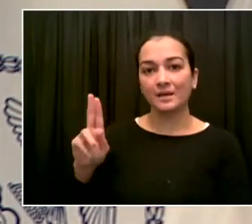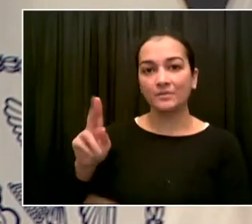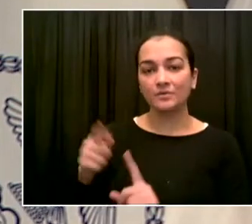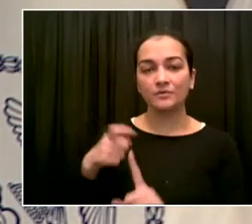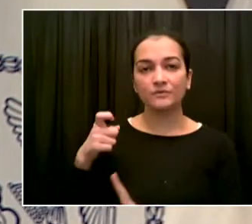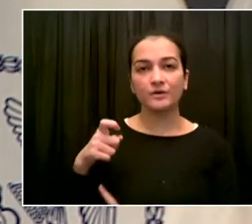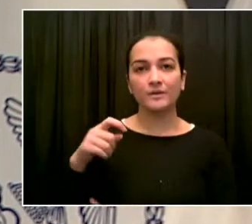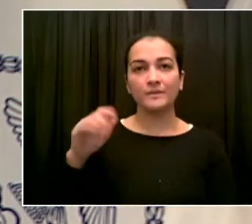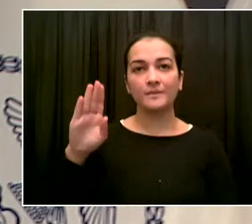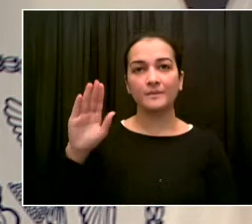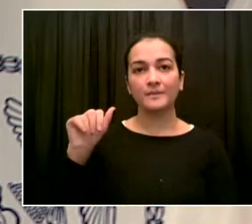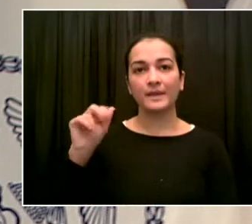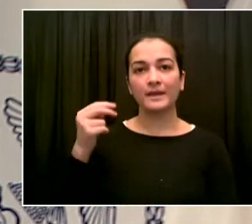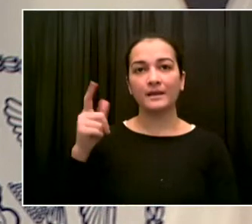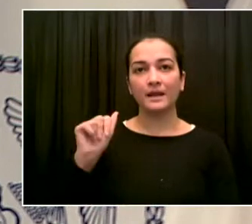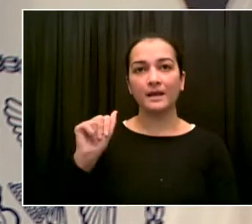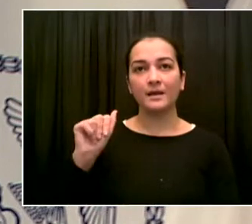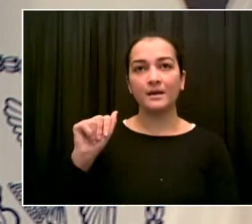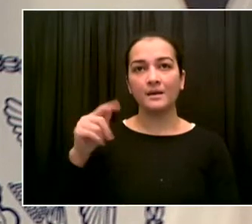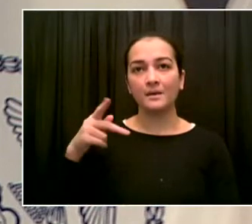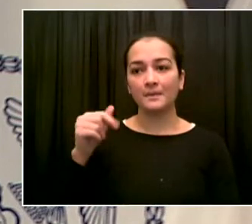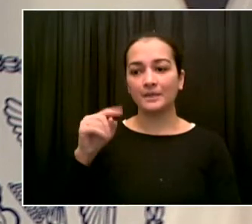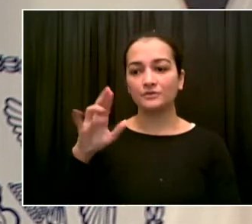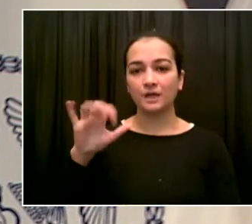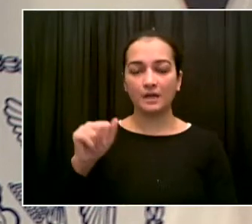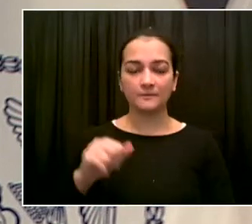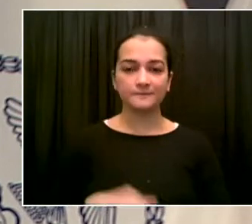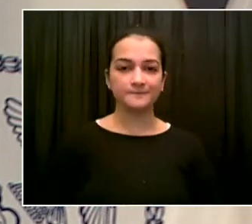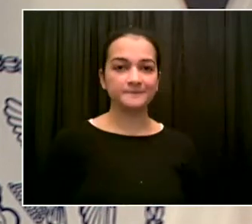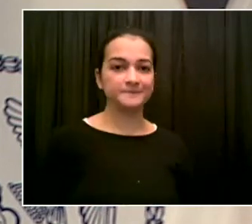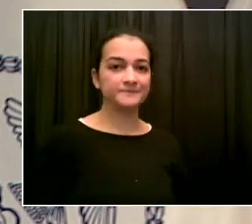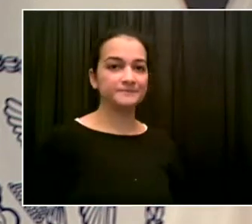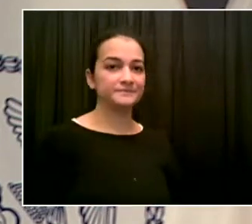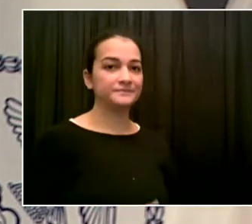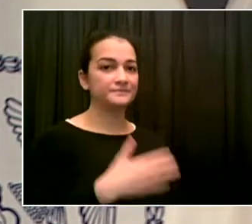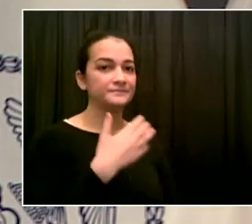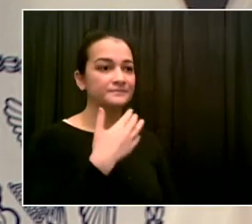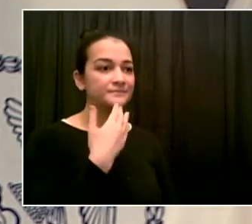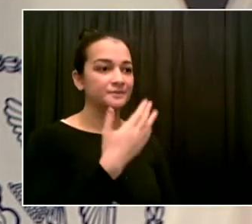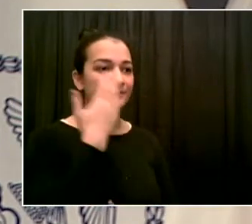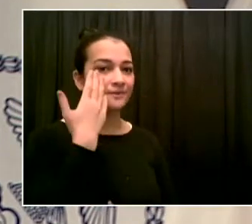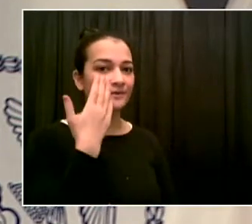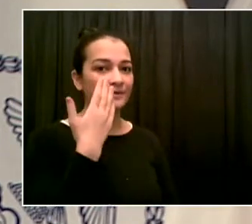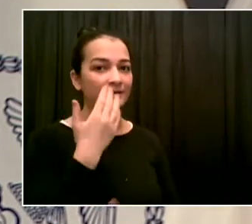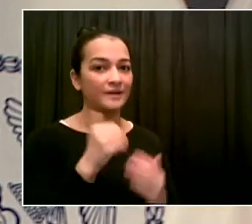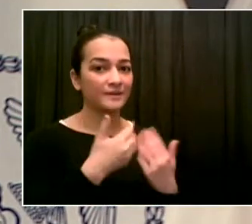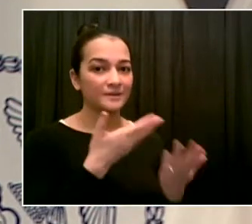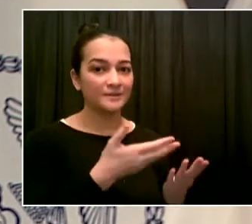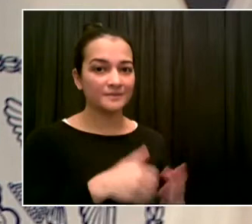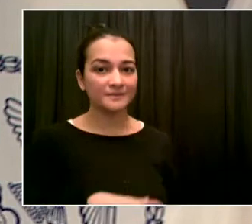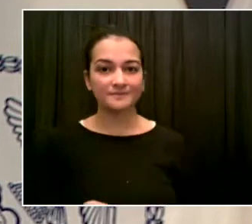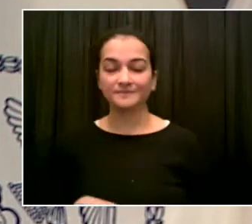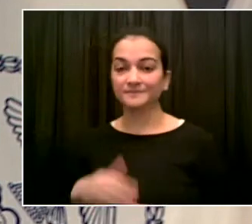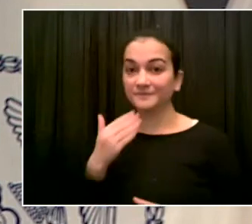TODAY. HELLO, A PICK